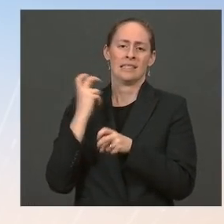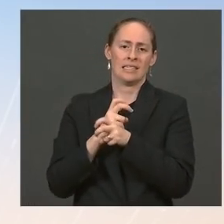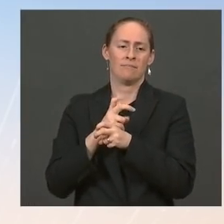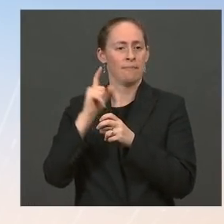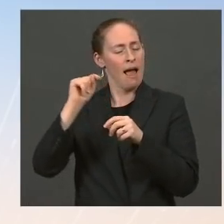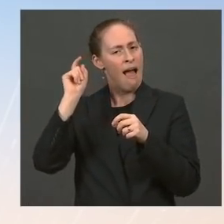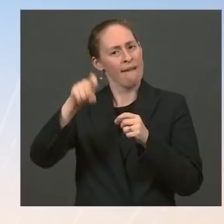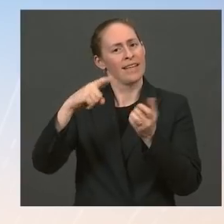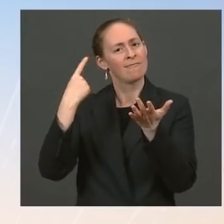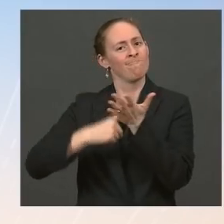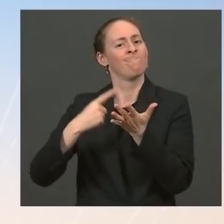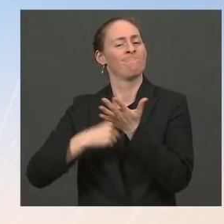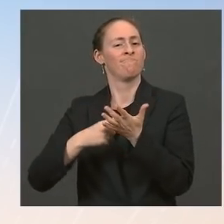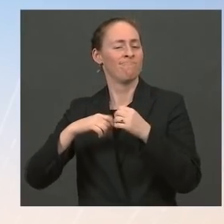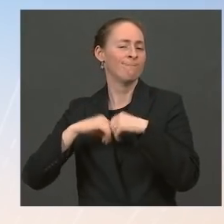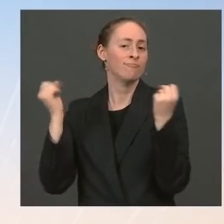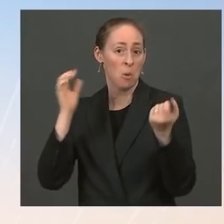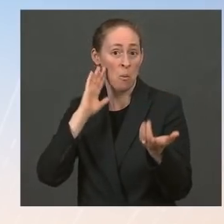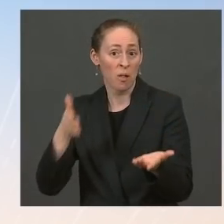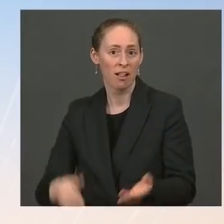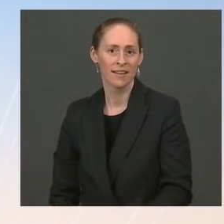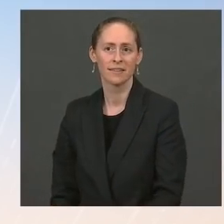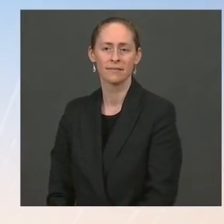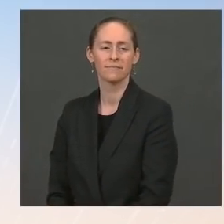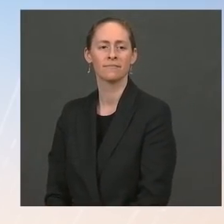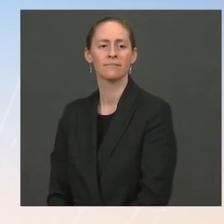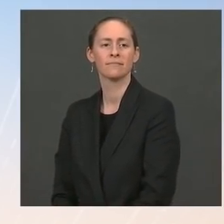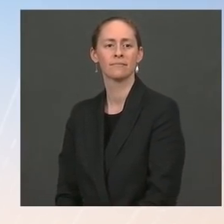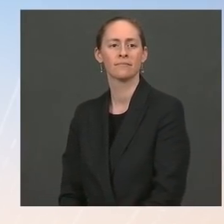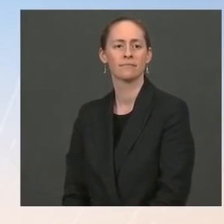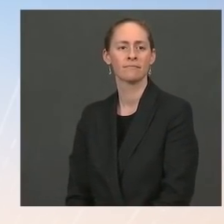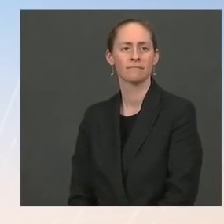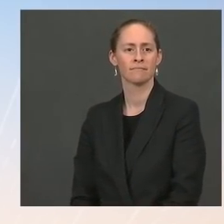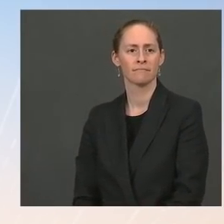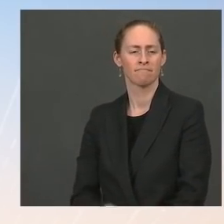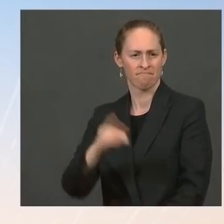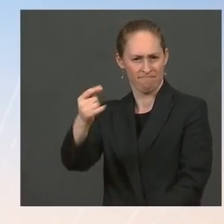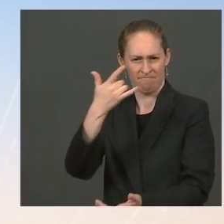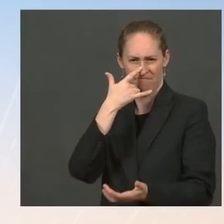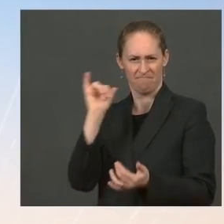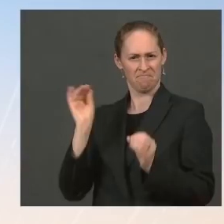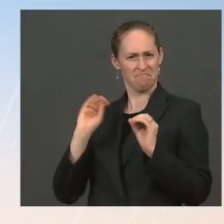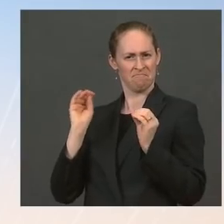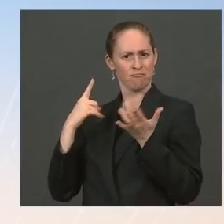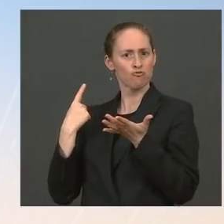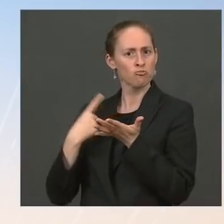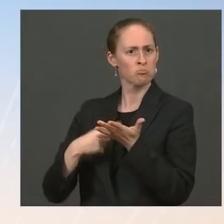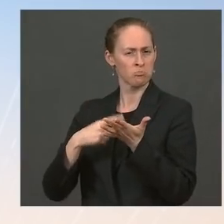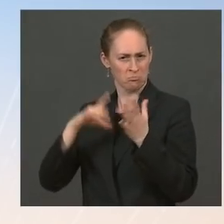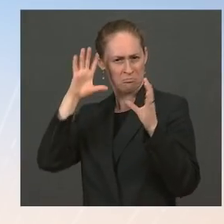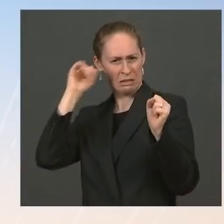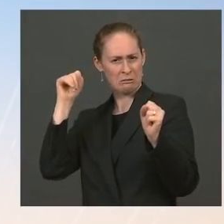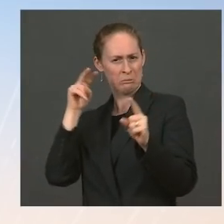The Press: It doesn't sound like he's interested in negotiating on that one and maybe letting there be a Canadian, sort of, carveout for tax credits for Canadian-made electric vehicles.